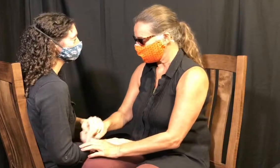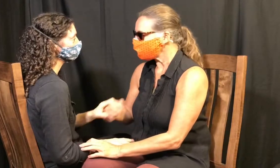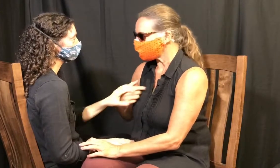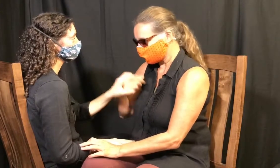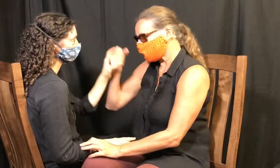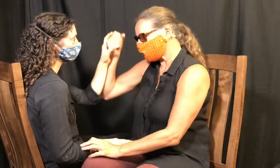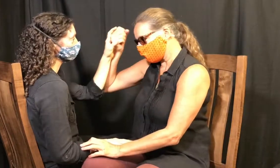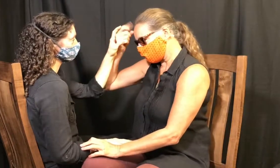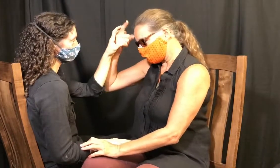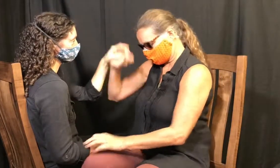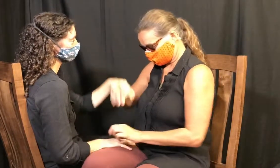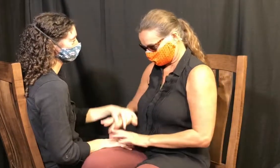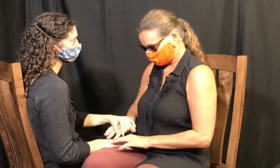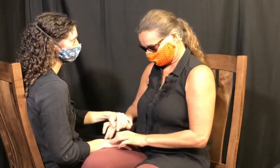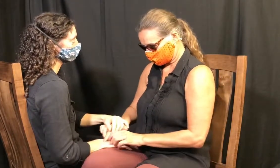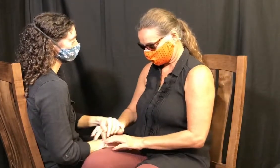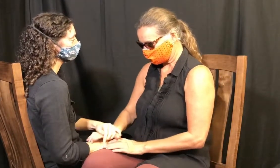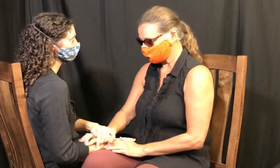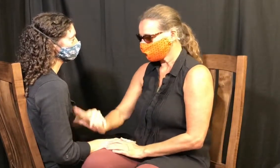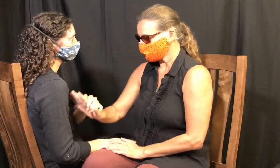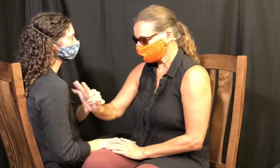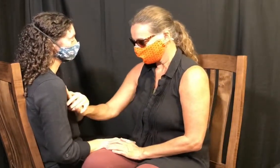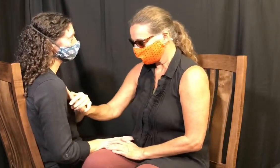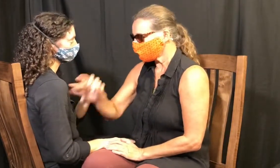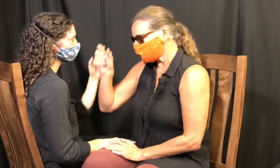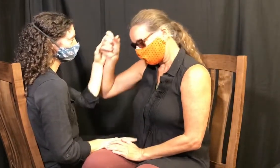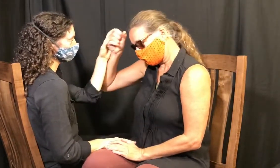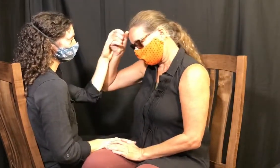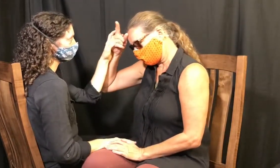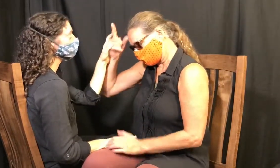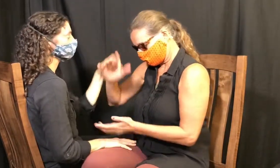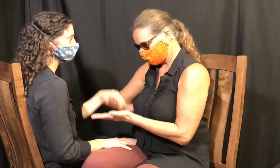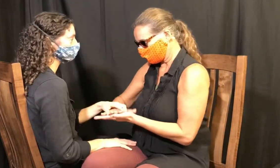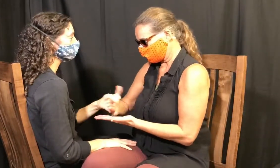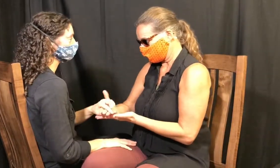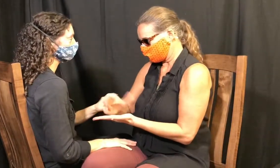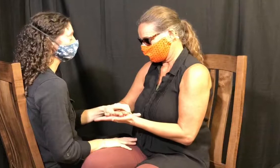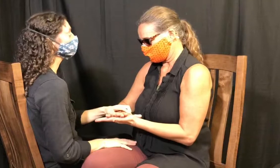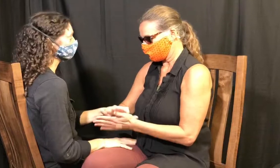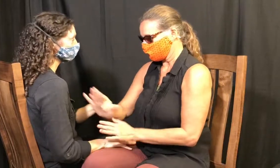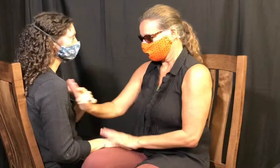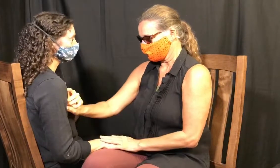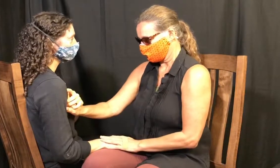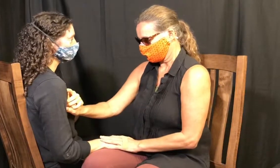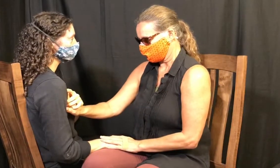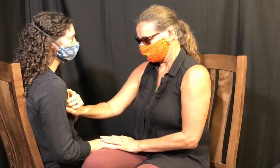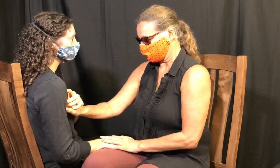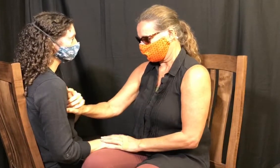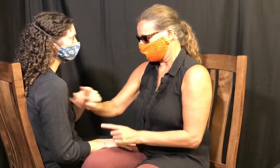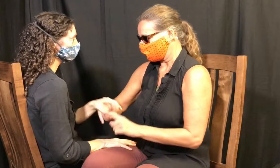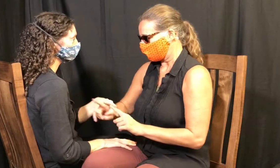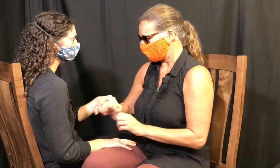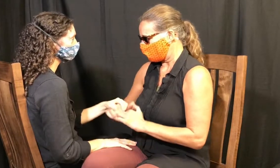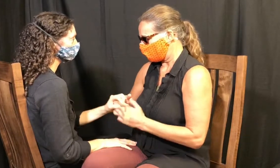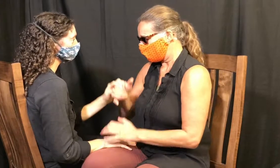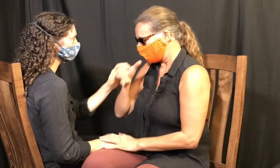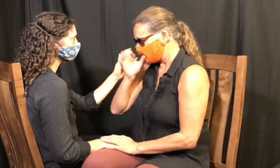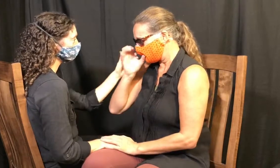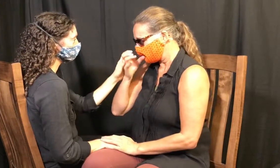For example, if we walked into the kitchen together and you sat at the table while I filled the cup with water, you would know we were in the kitchen but would miss out on learning how